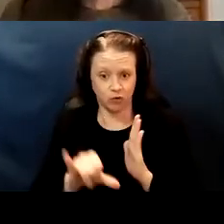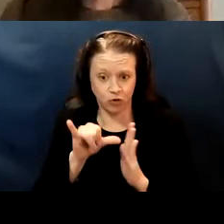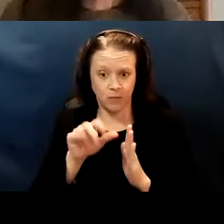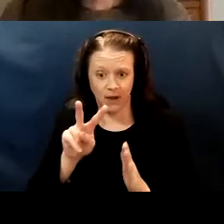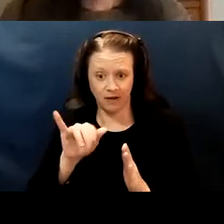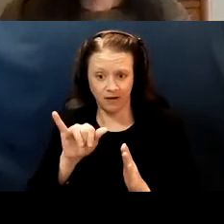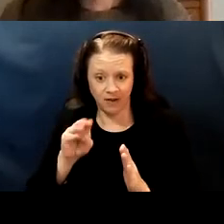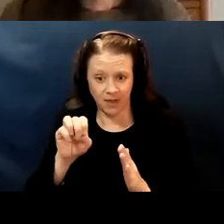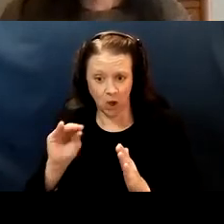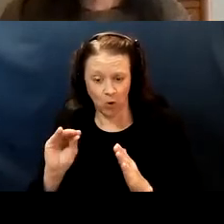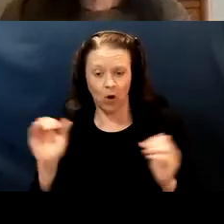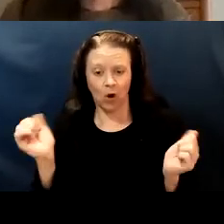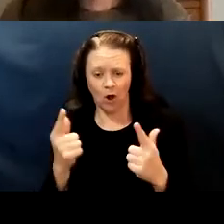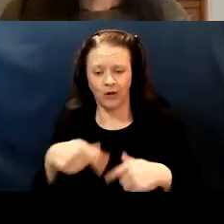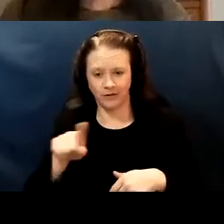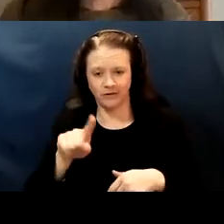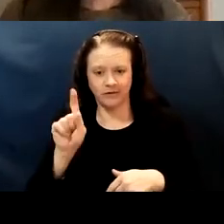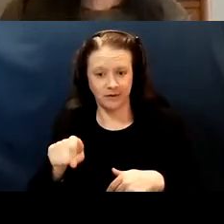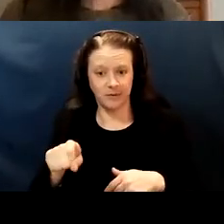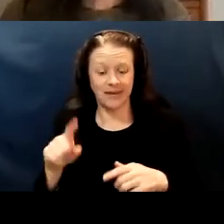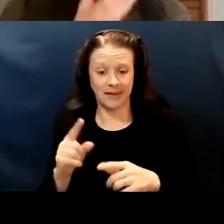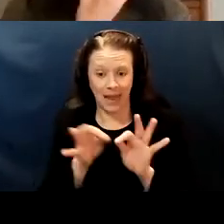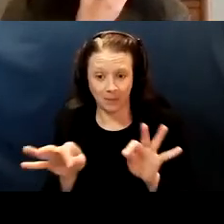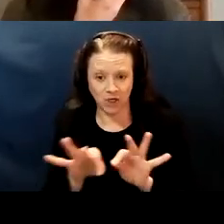to be captioned and they need to be captioned accurately. YouTube